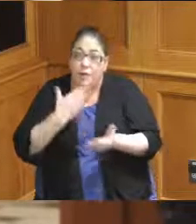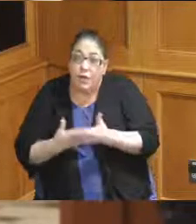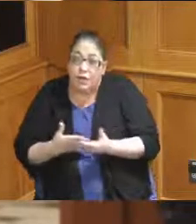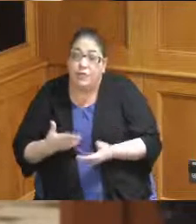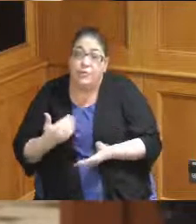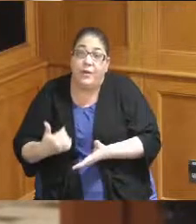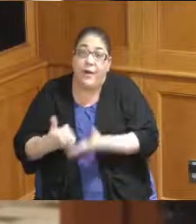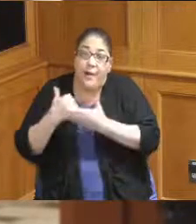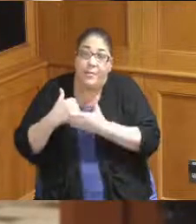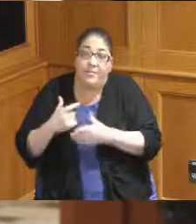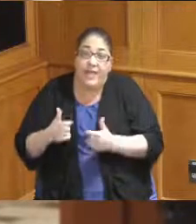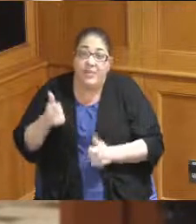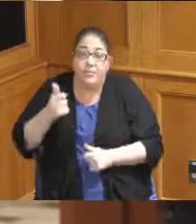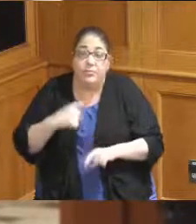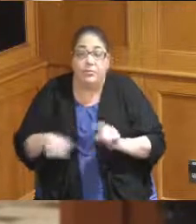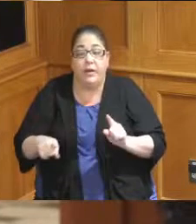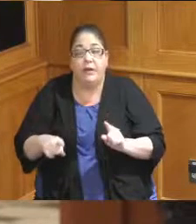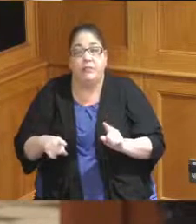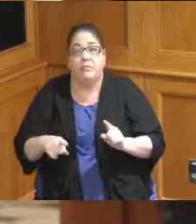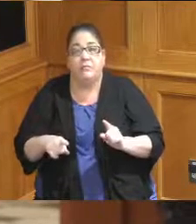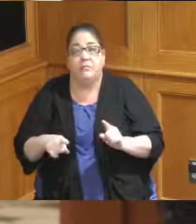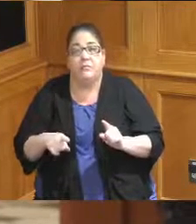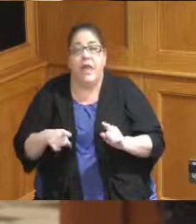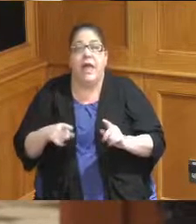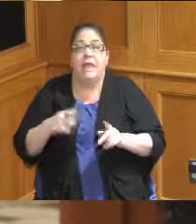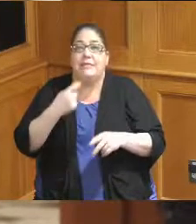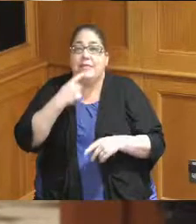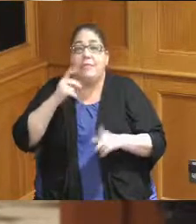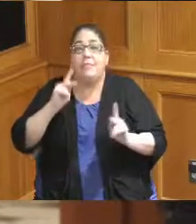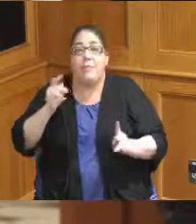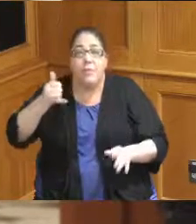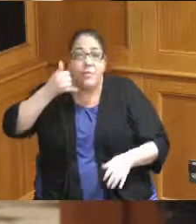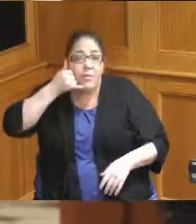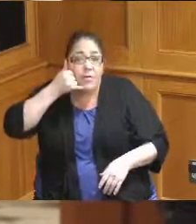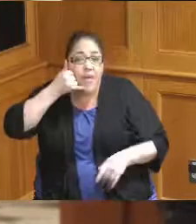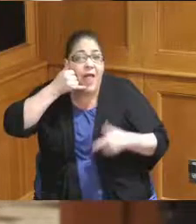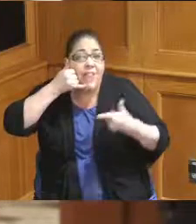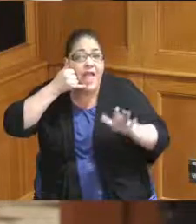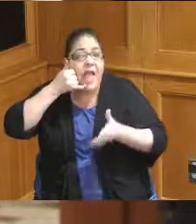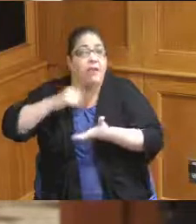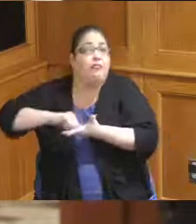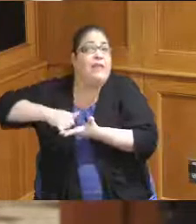we always recommend people stay on the line let the phone continue to ring every time you hang up